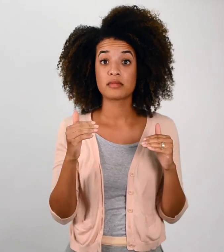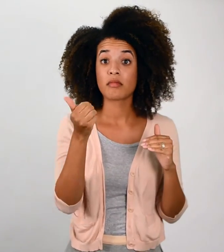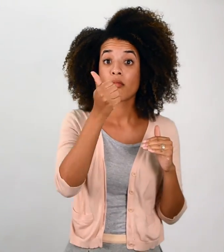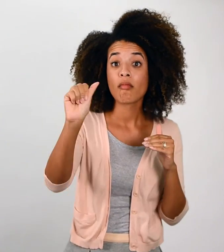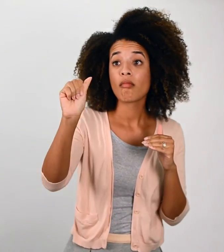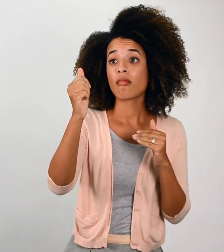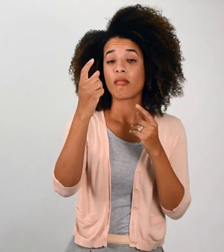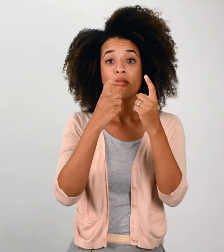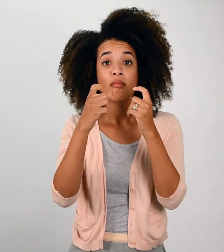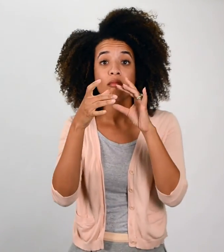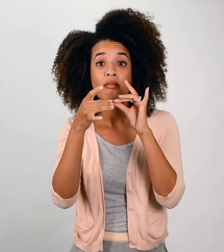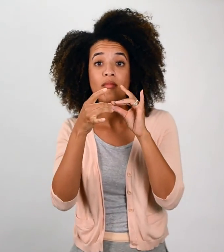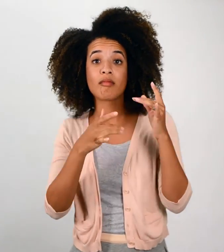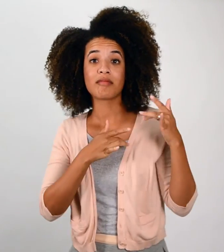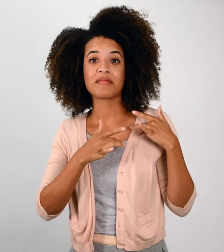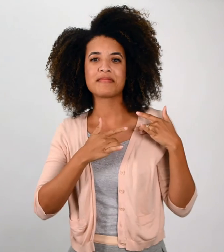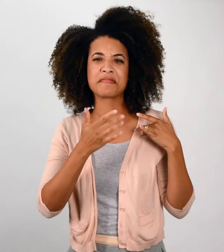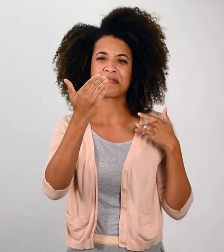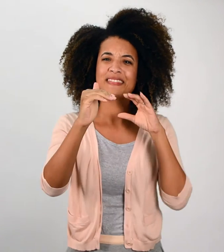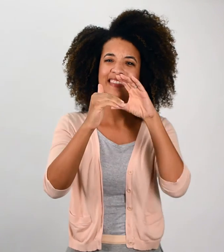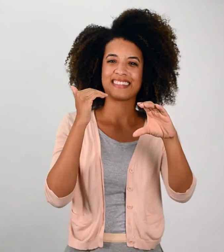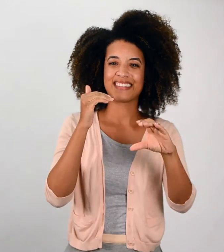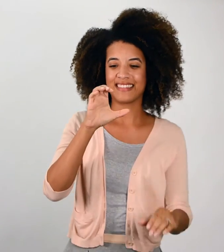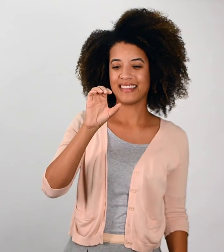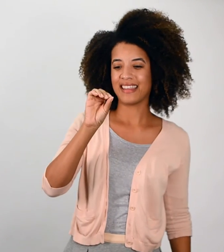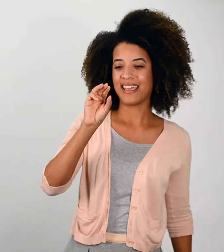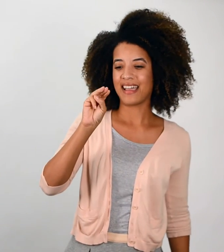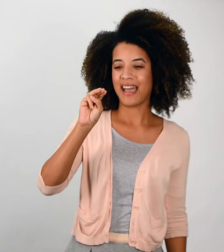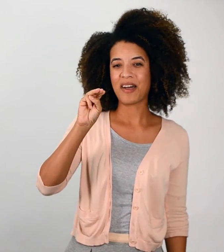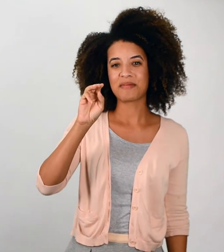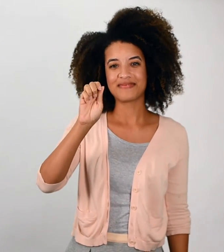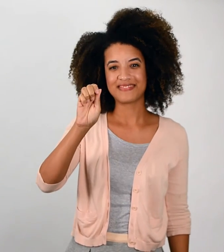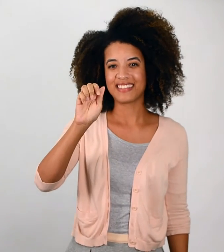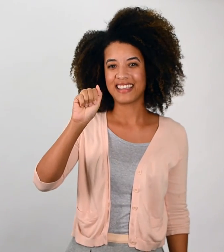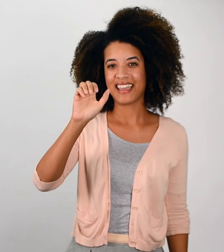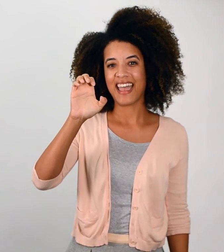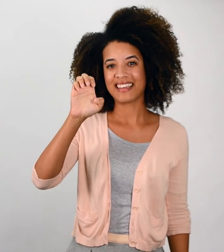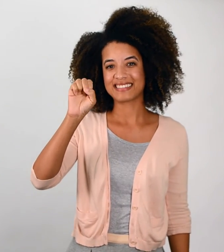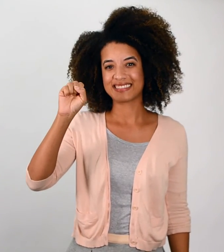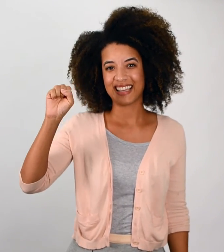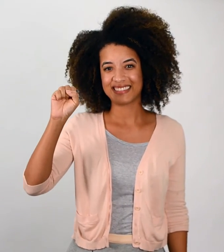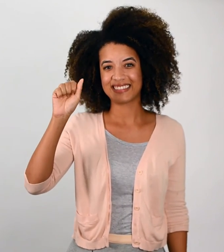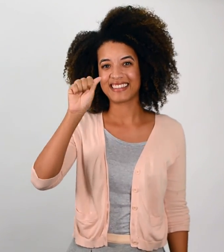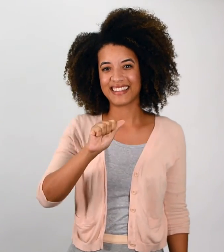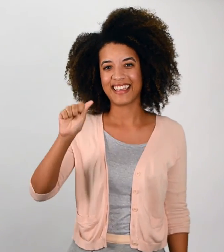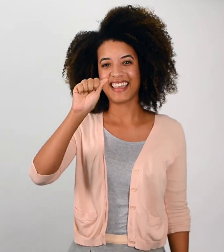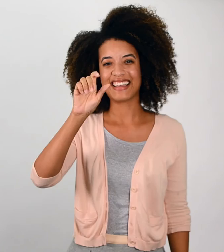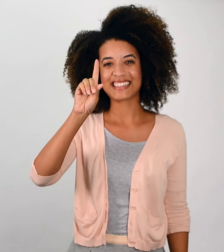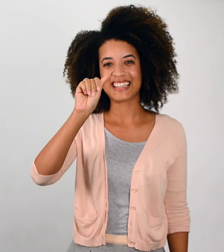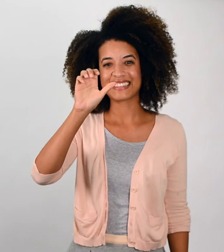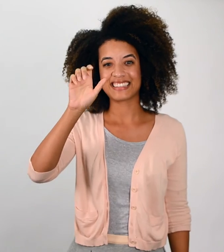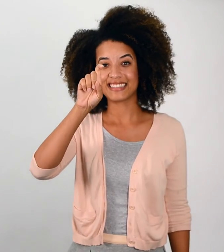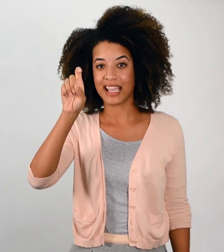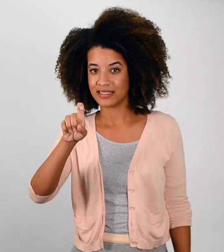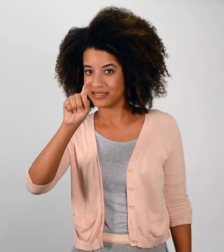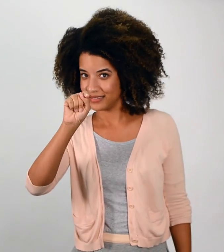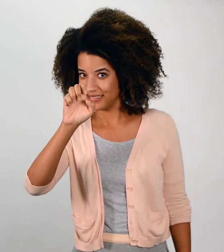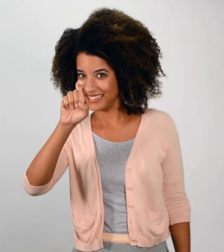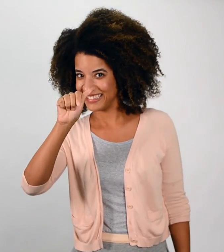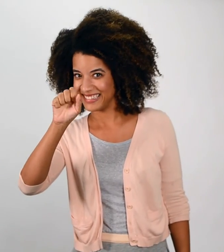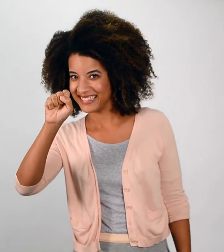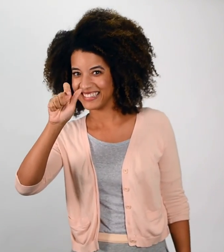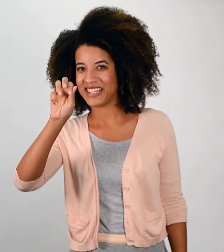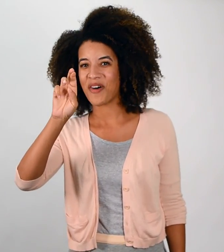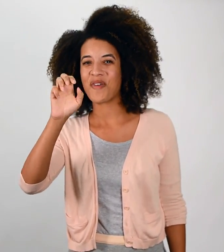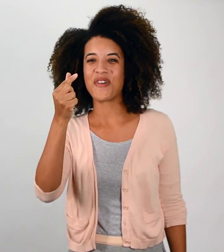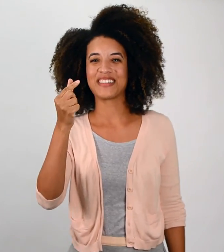Email at comm.access@dactexas.org for any questions, comments, and concerns.